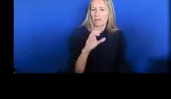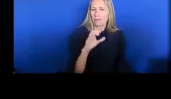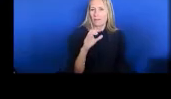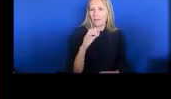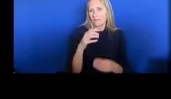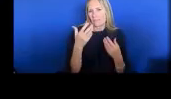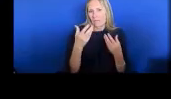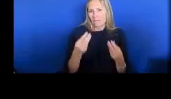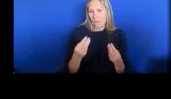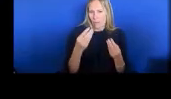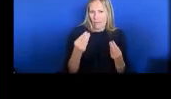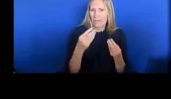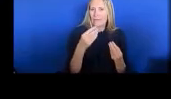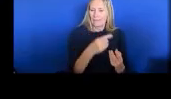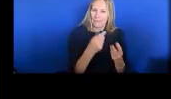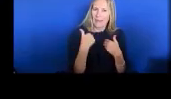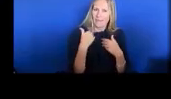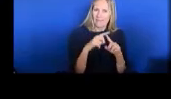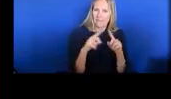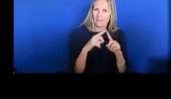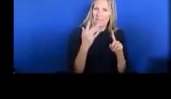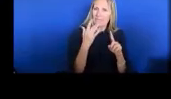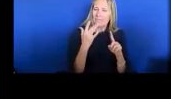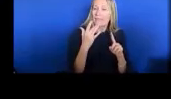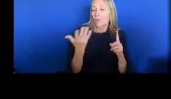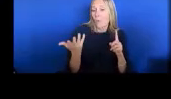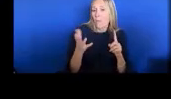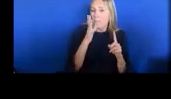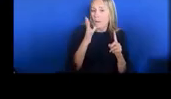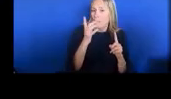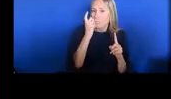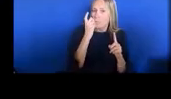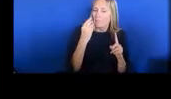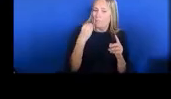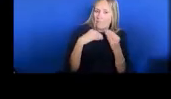has recently eaten. They're swallowing. They respond to